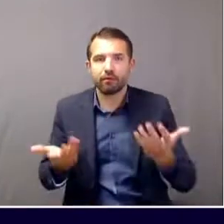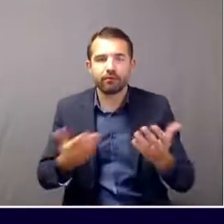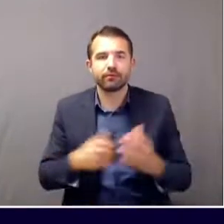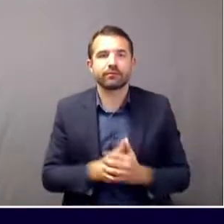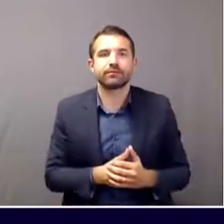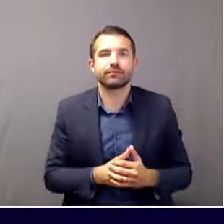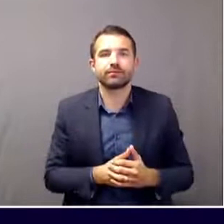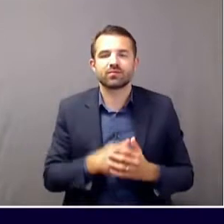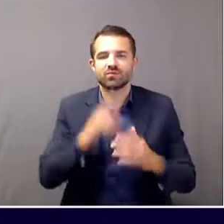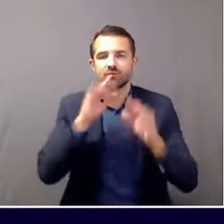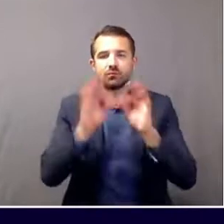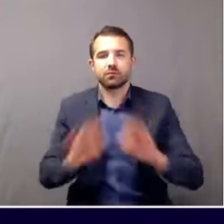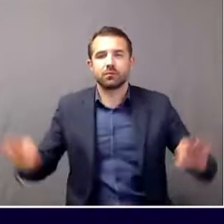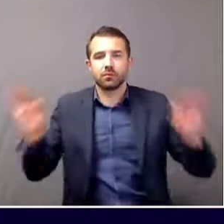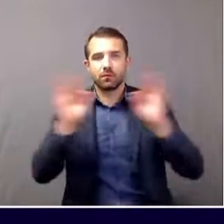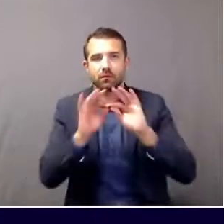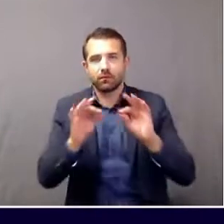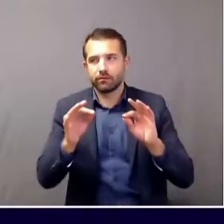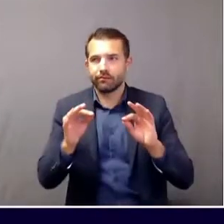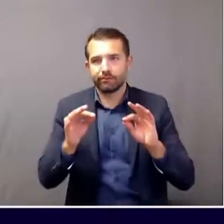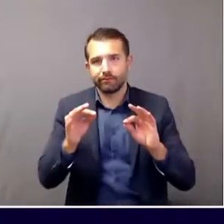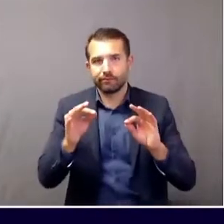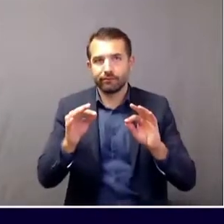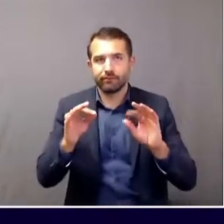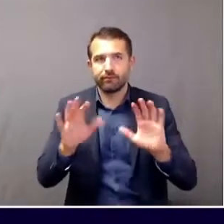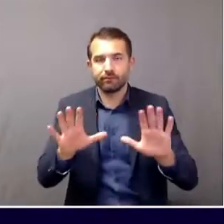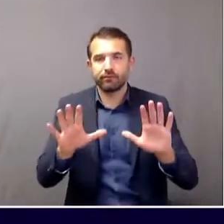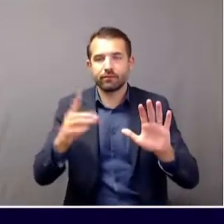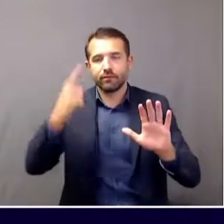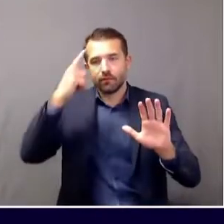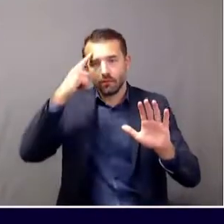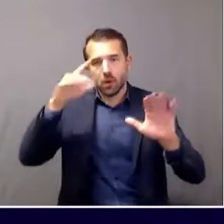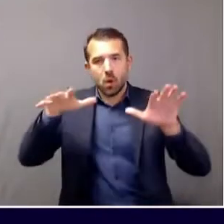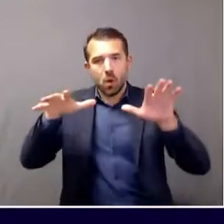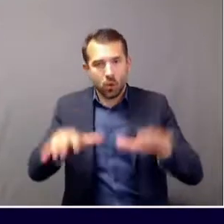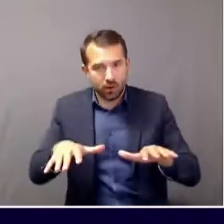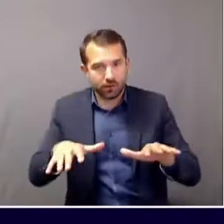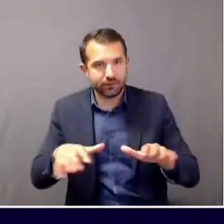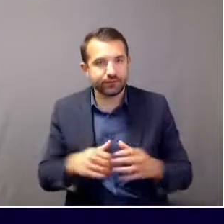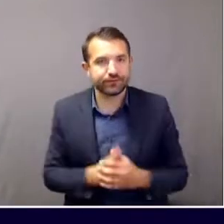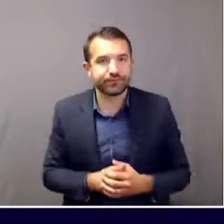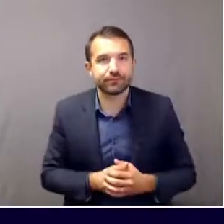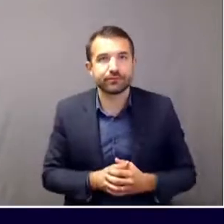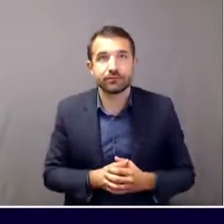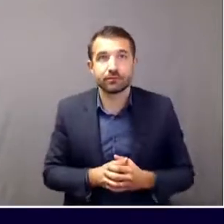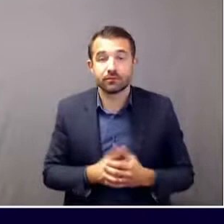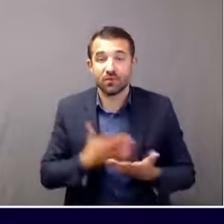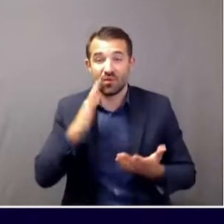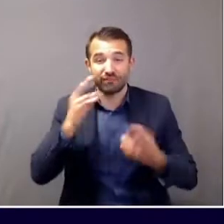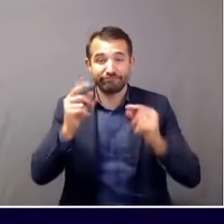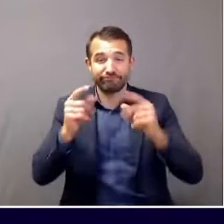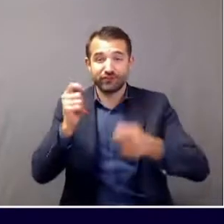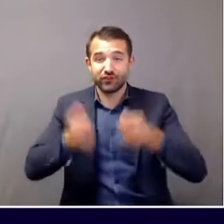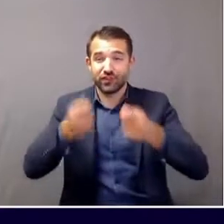keep all of those very very